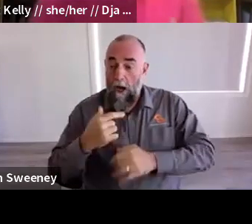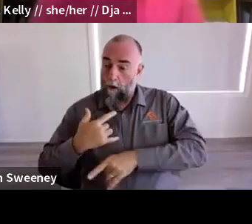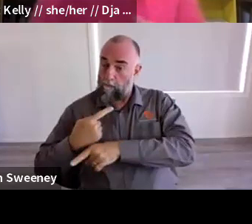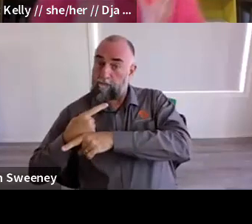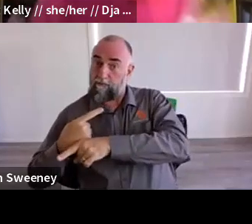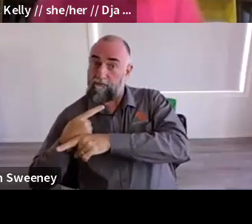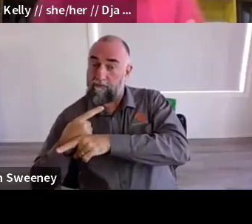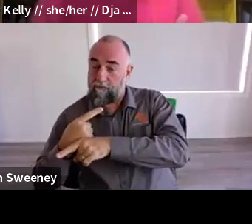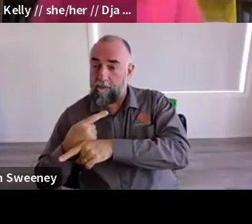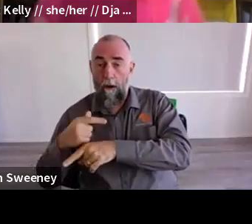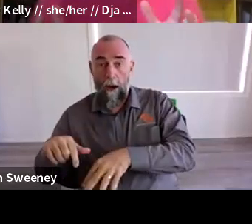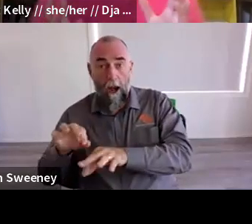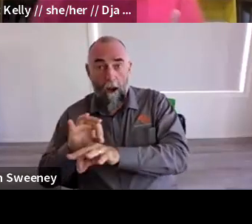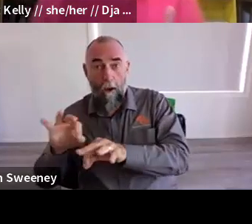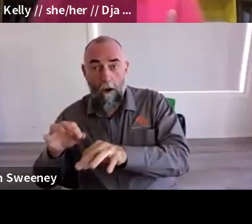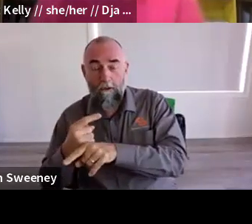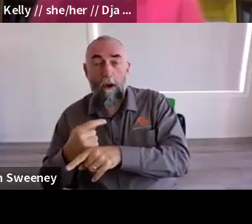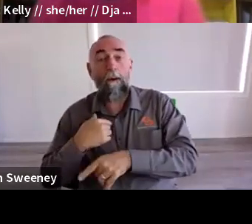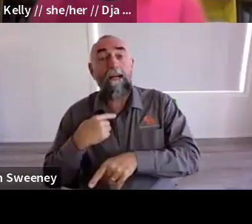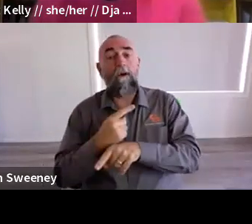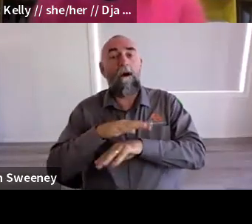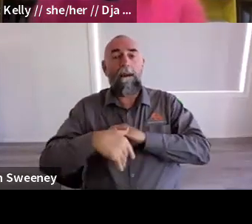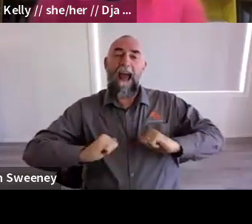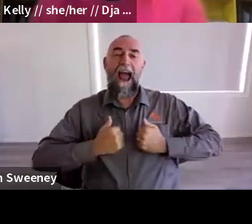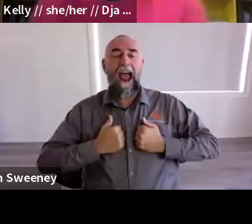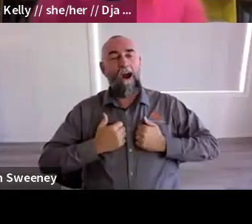What is it that we don't say, what is the art we don't make, what are the